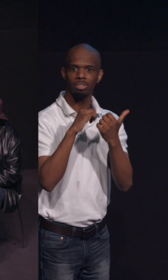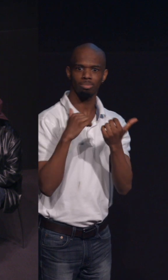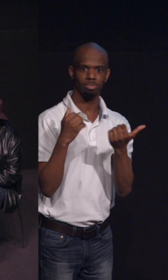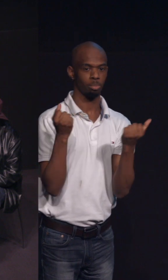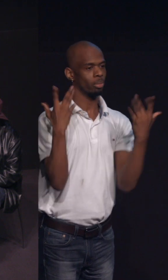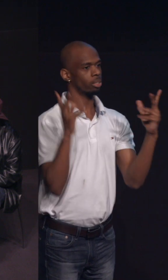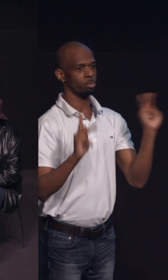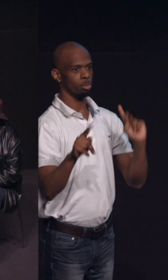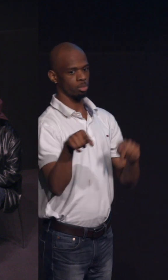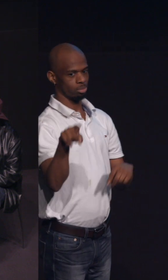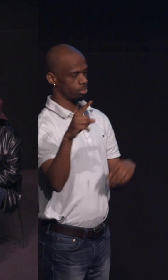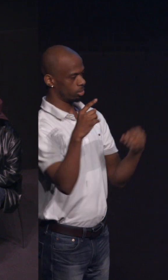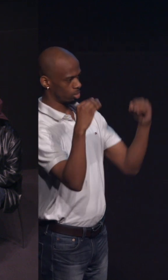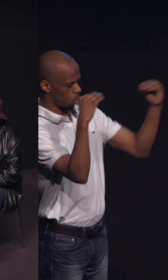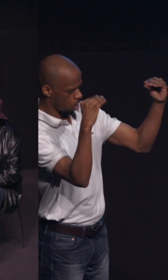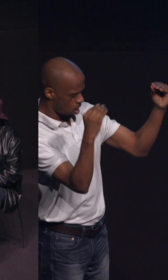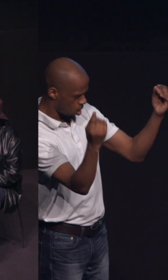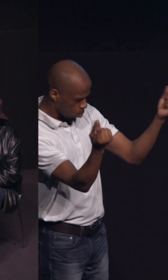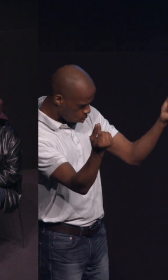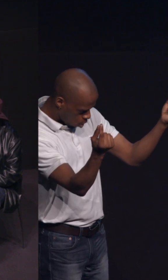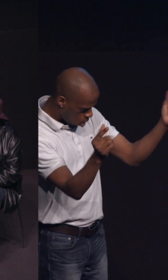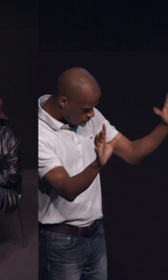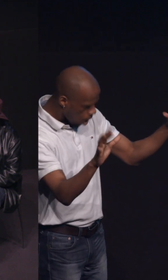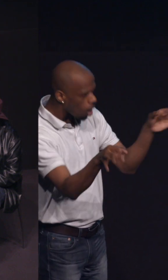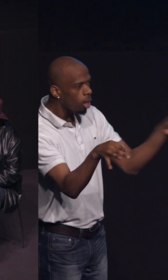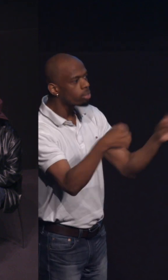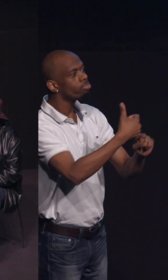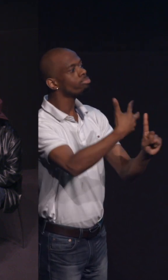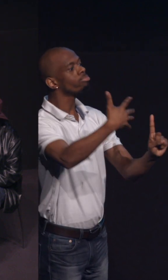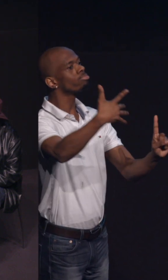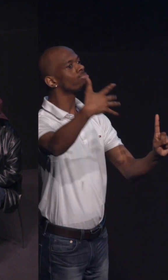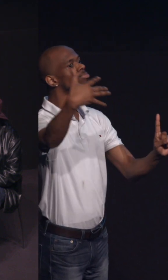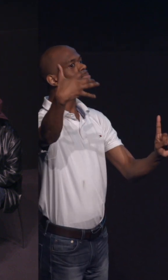you know, and so learning to actually use the food and